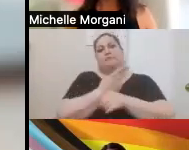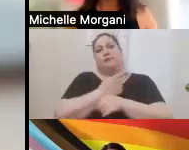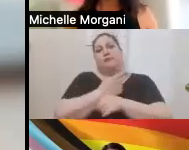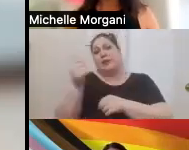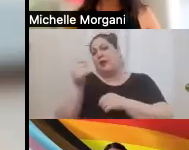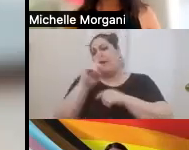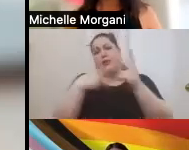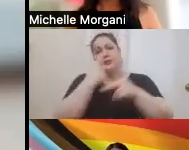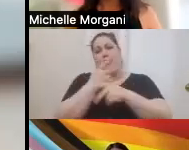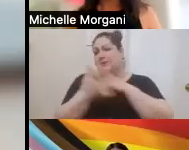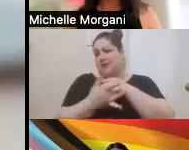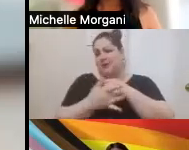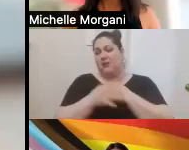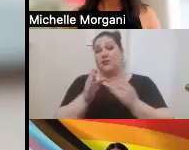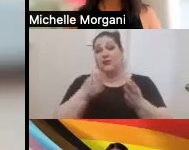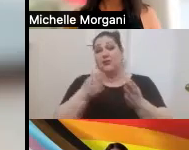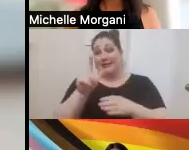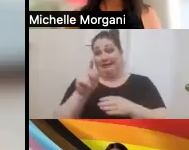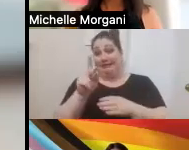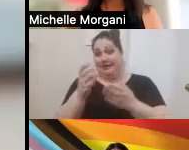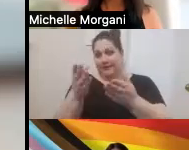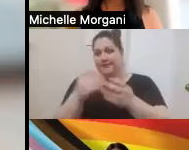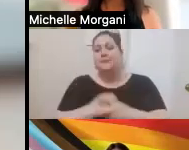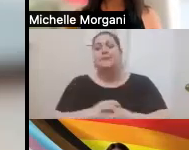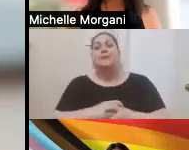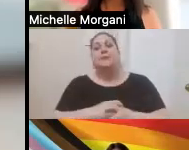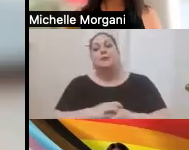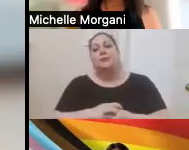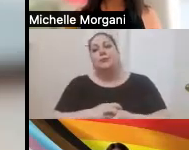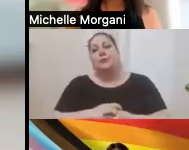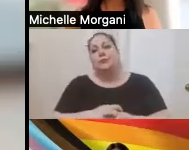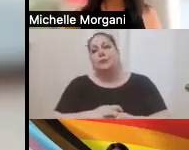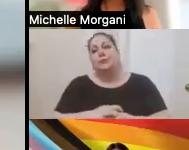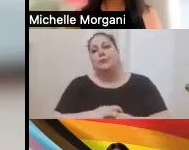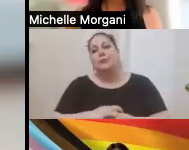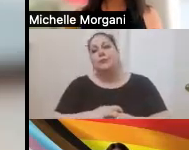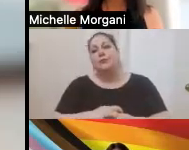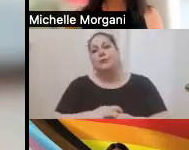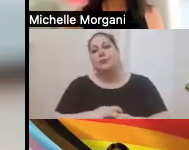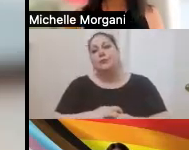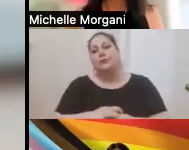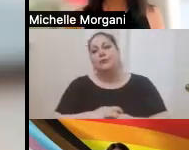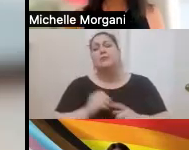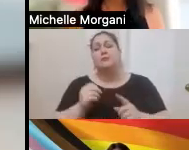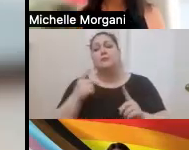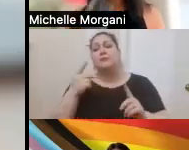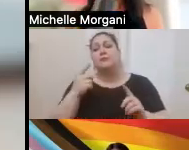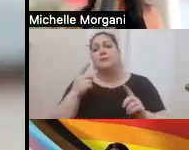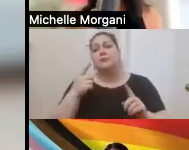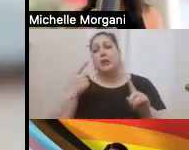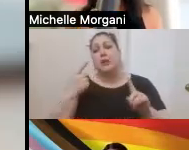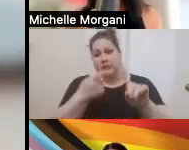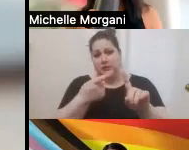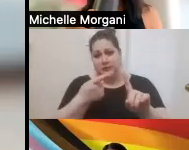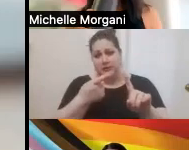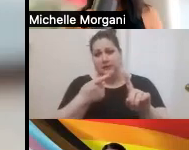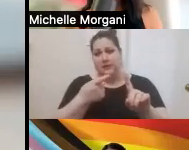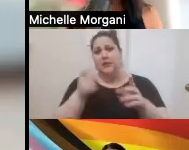So specifically to documentation when mobility impairments are involved